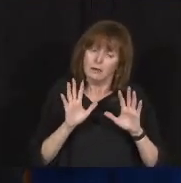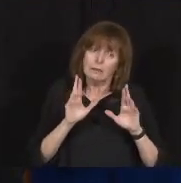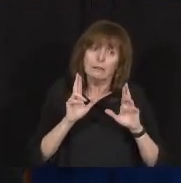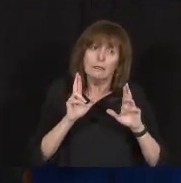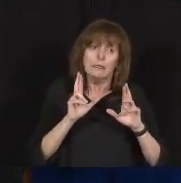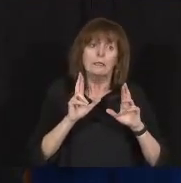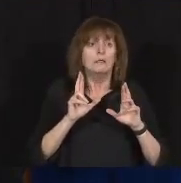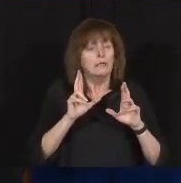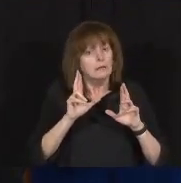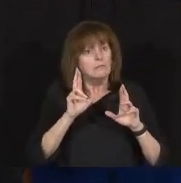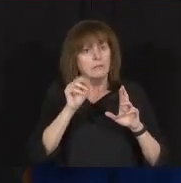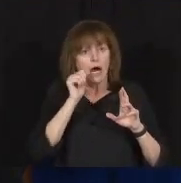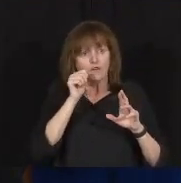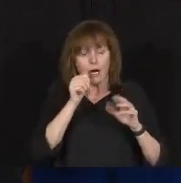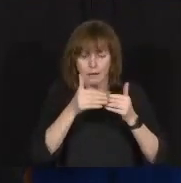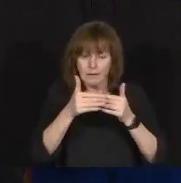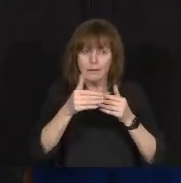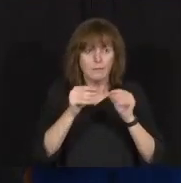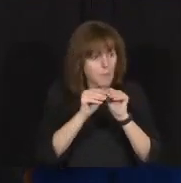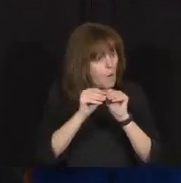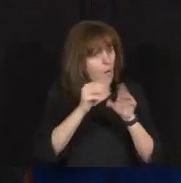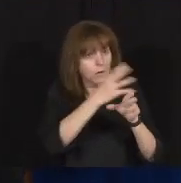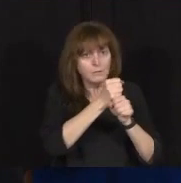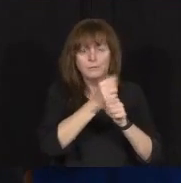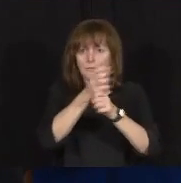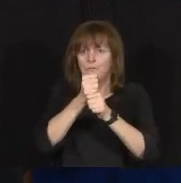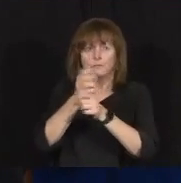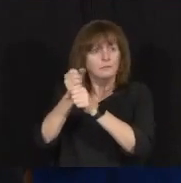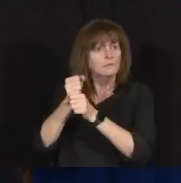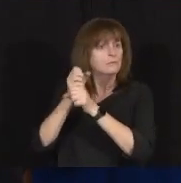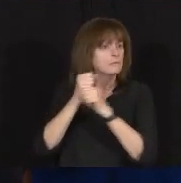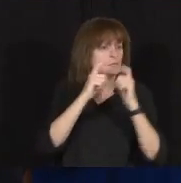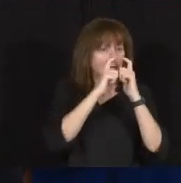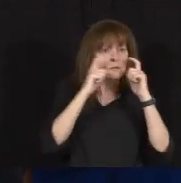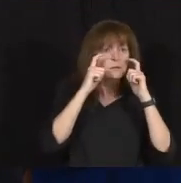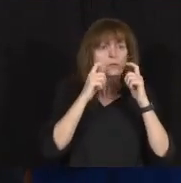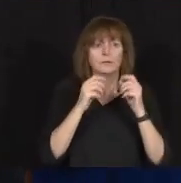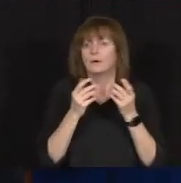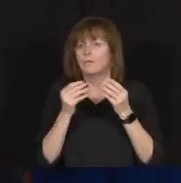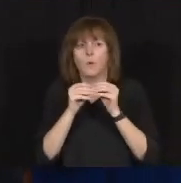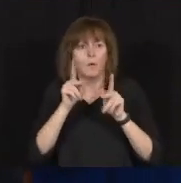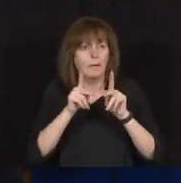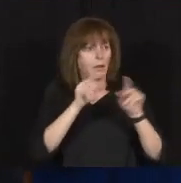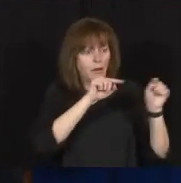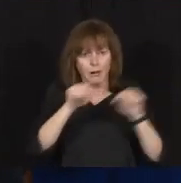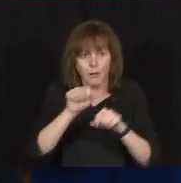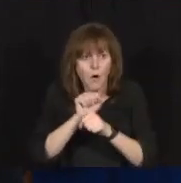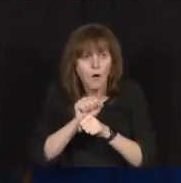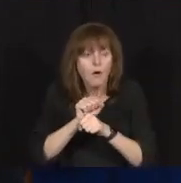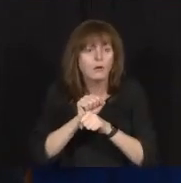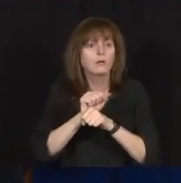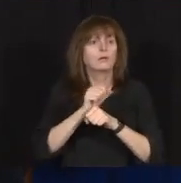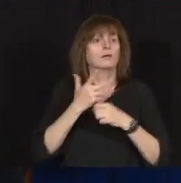e are getting more masks, more items and, more people and businesses producing t he gowns, for instance.